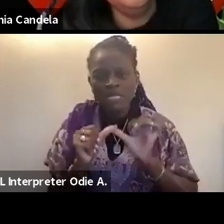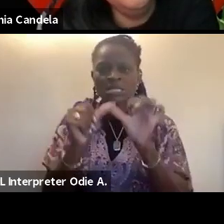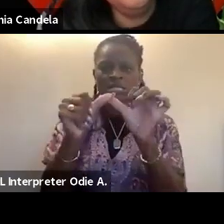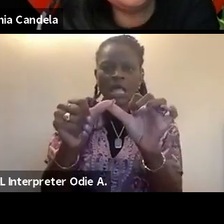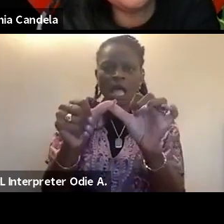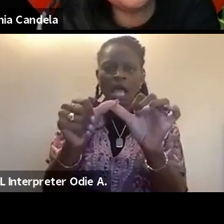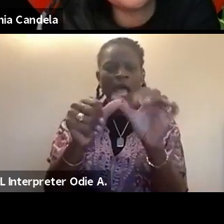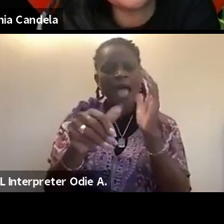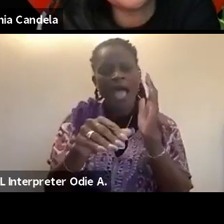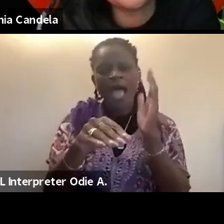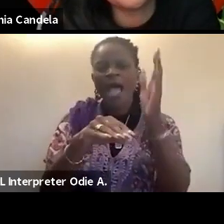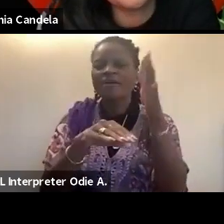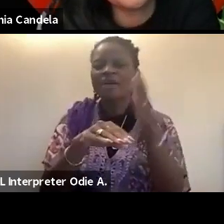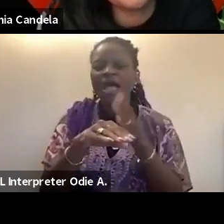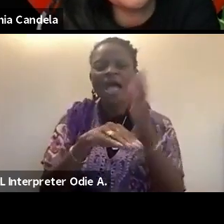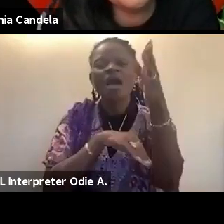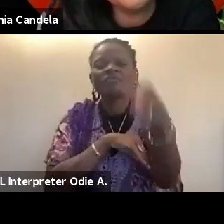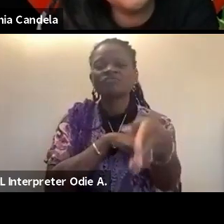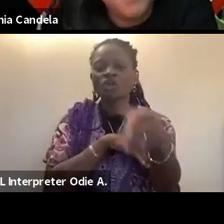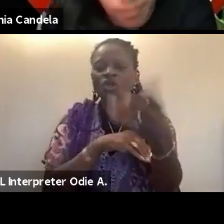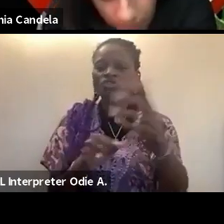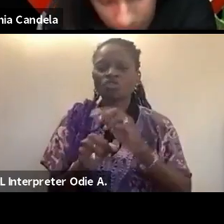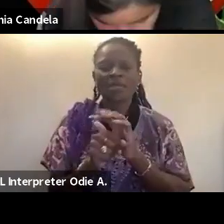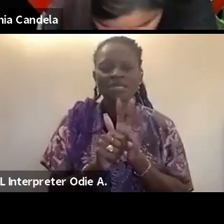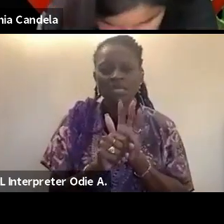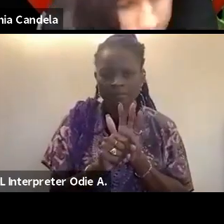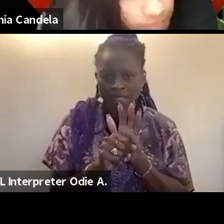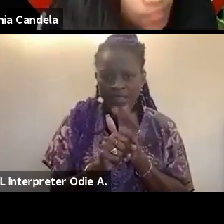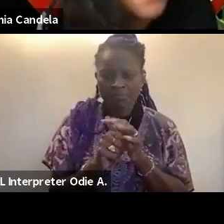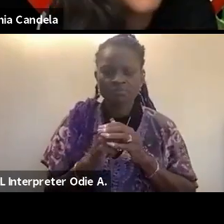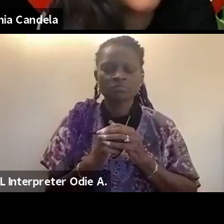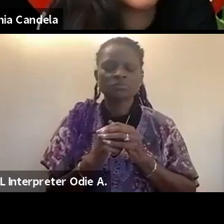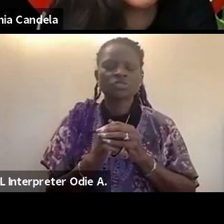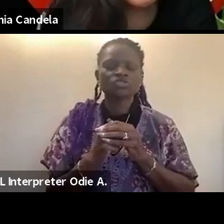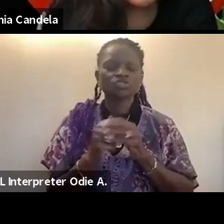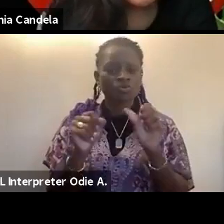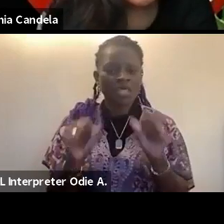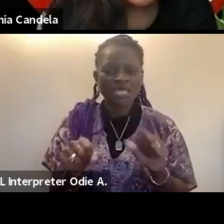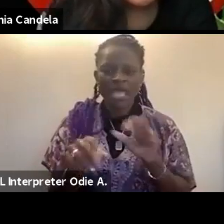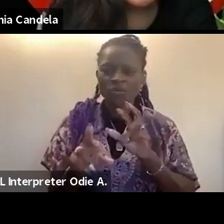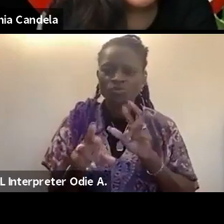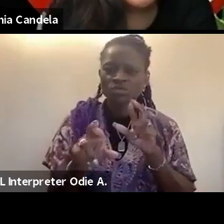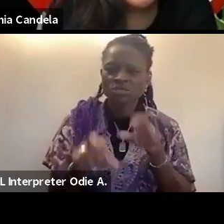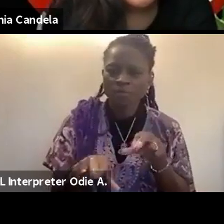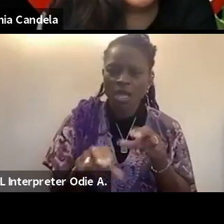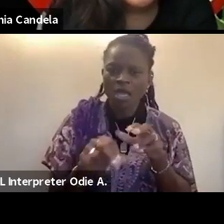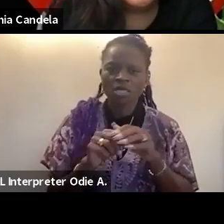respond to whatever health or social issue our communities are facing.